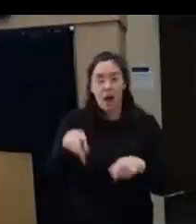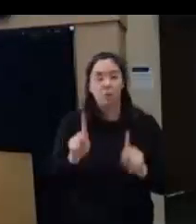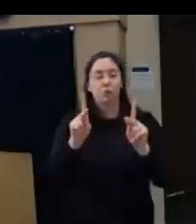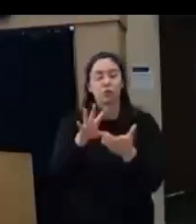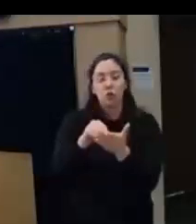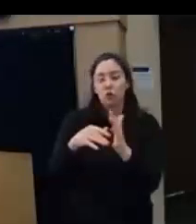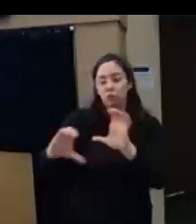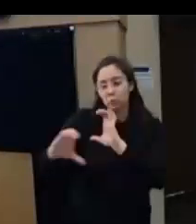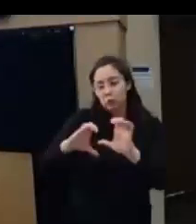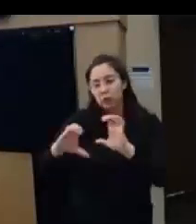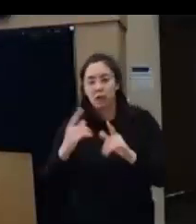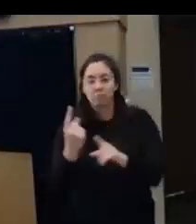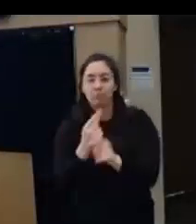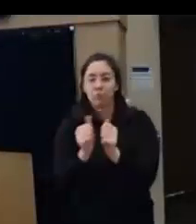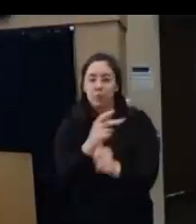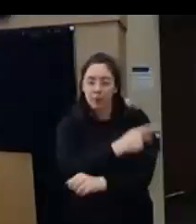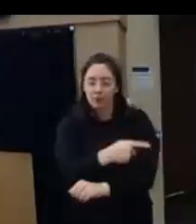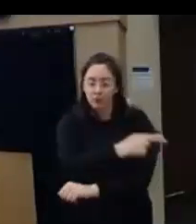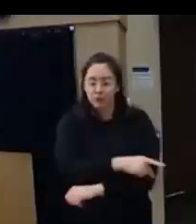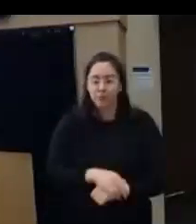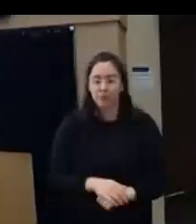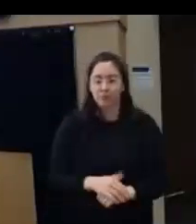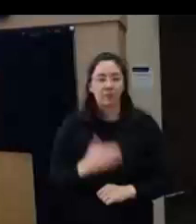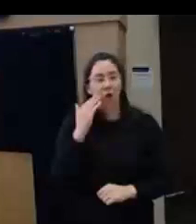uh communicate appropriately with patients and I know that's not an issue here because you have a